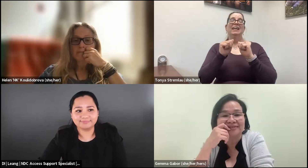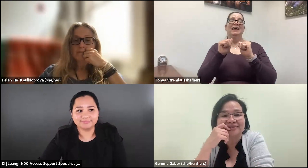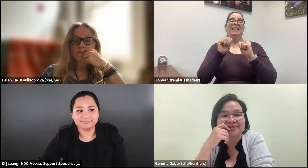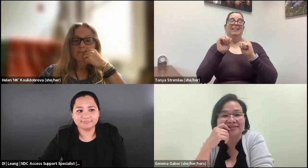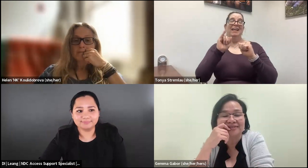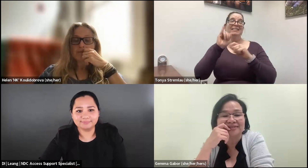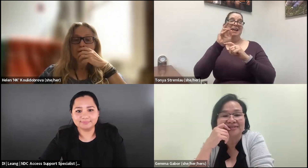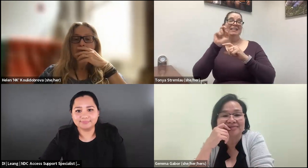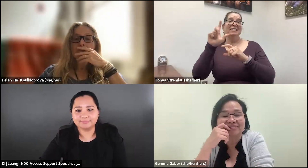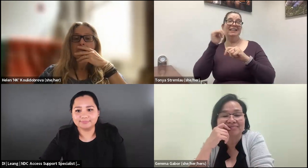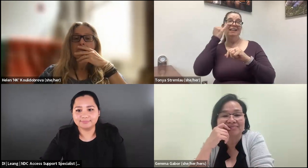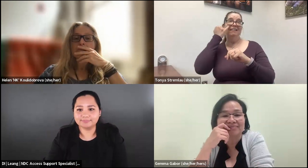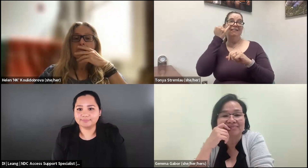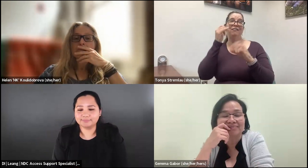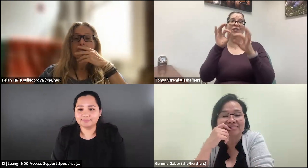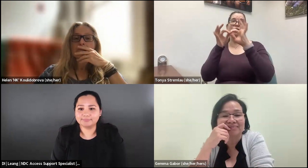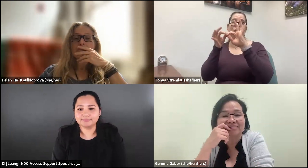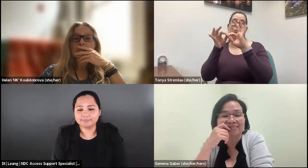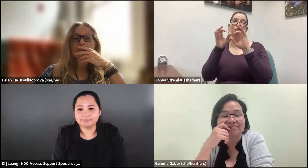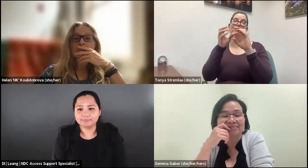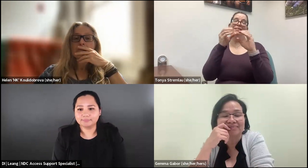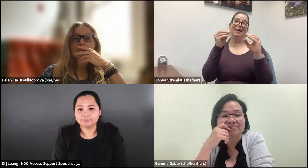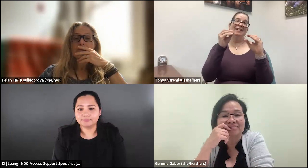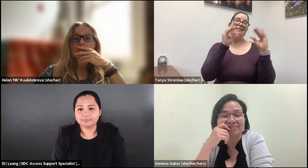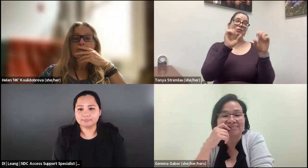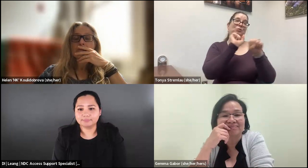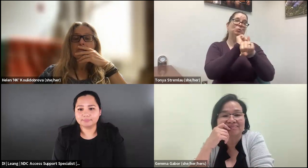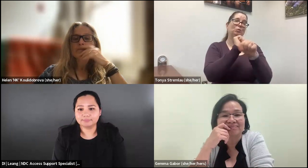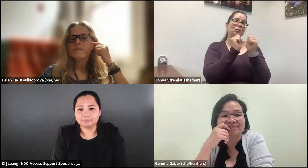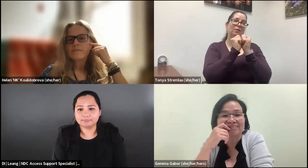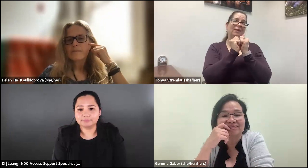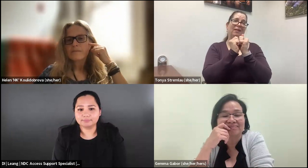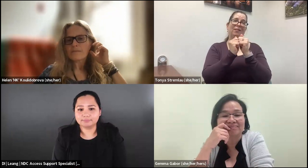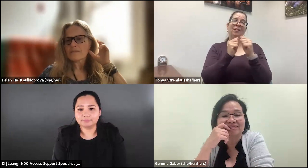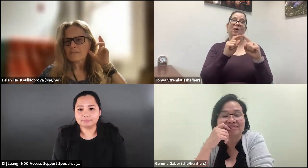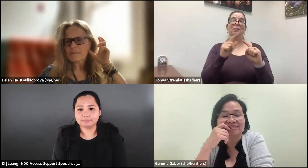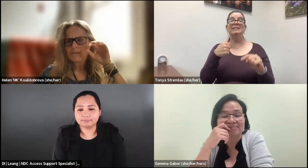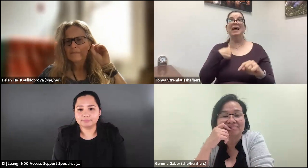Add something the interpreter and teacher